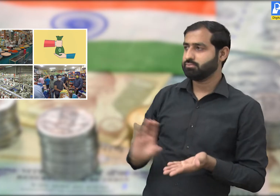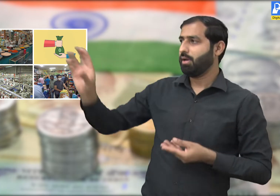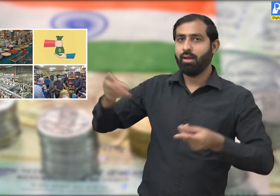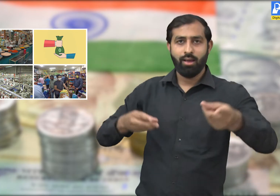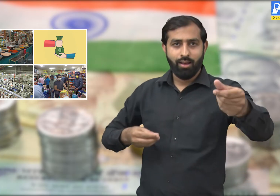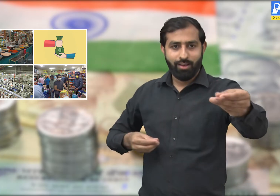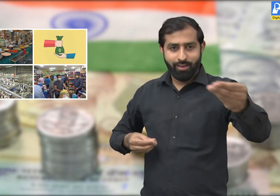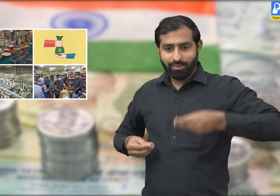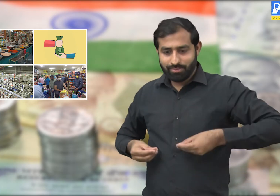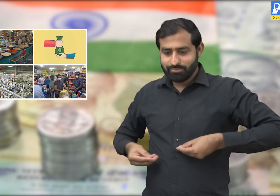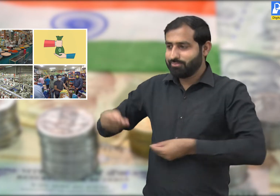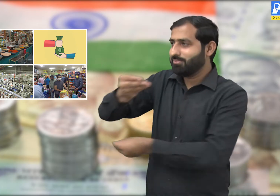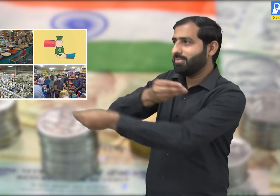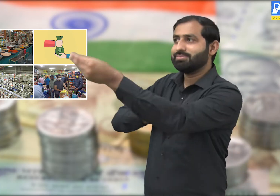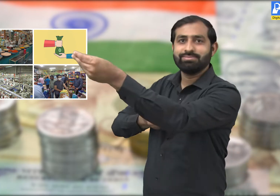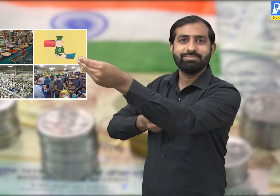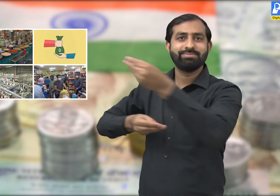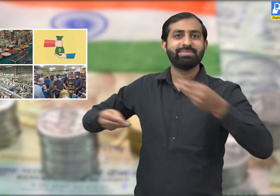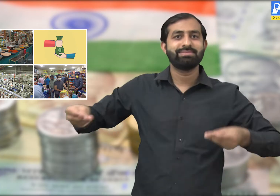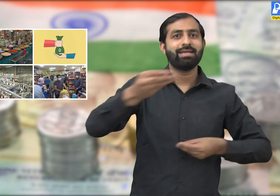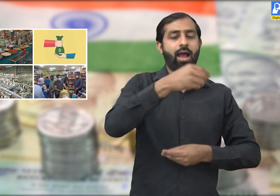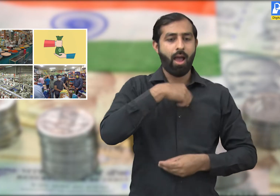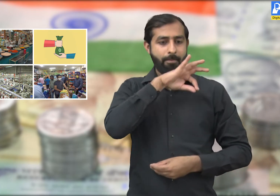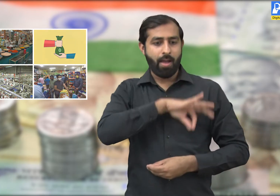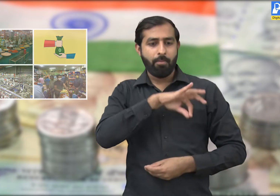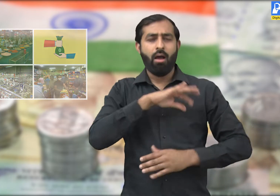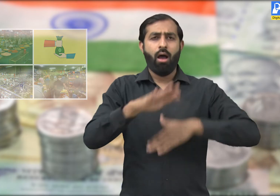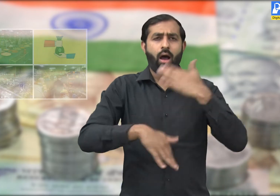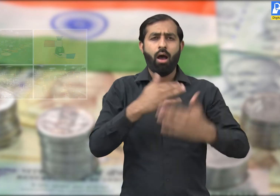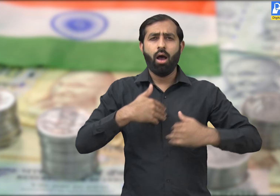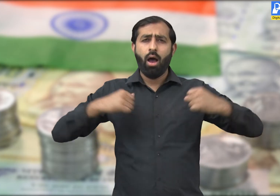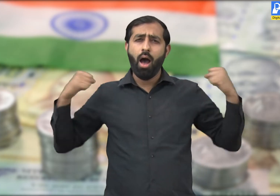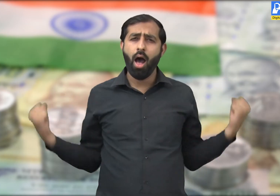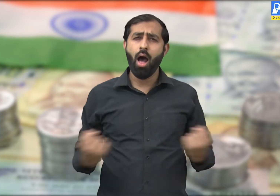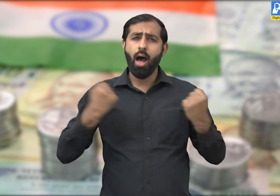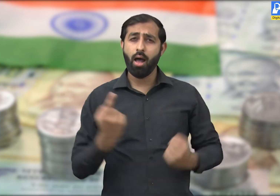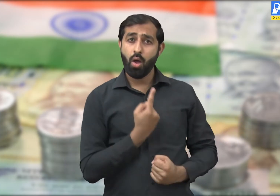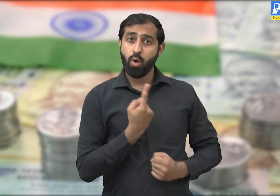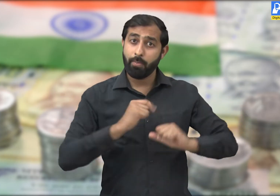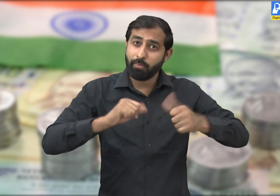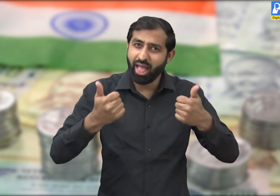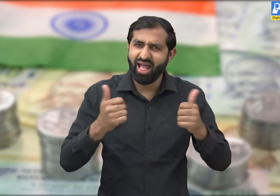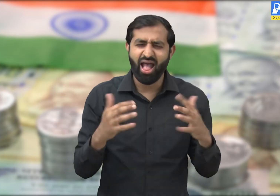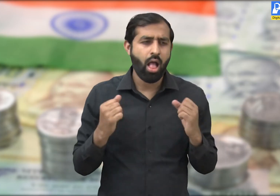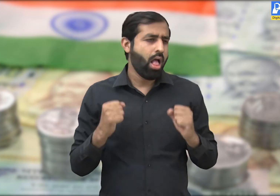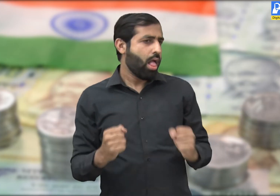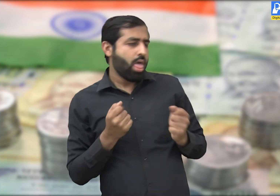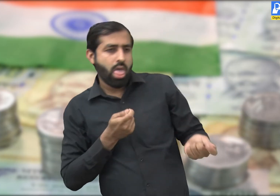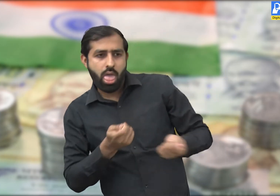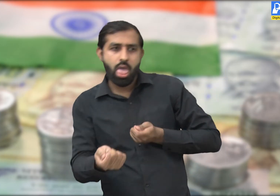You see a transactional flow of money and goods in this process in which everyone benefits or makes a profit.